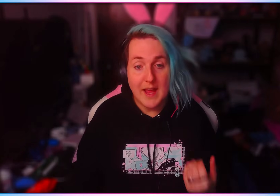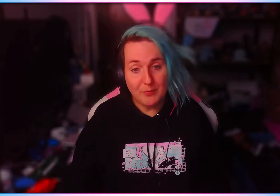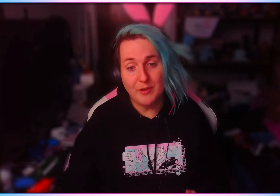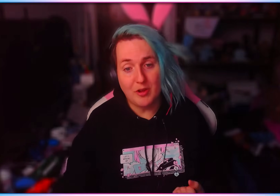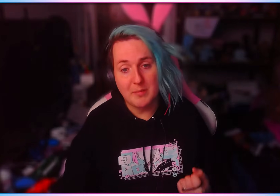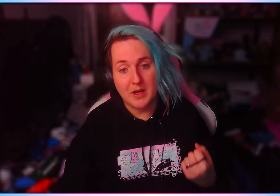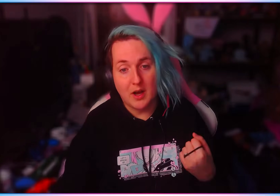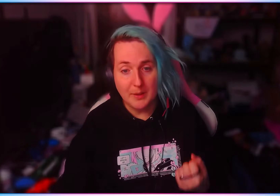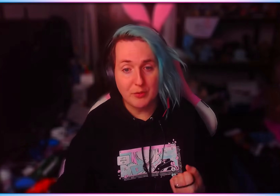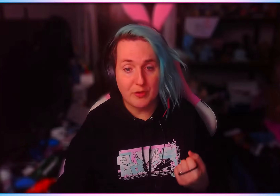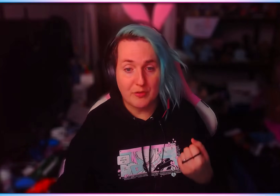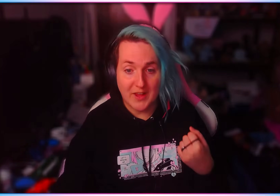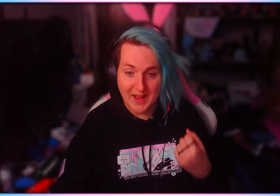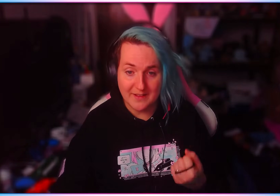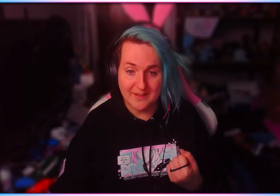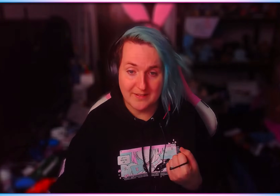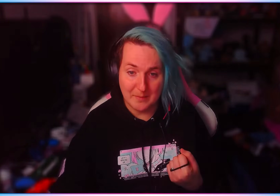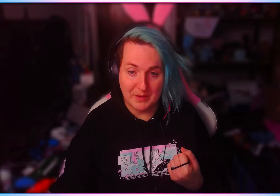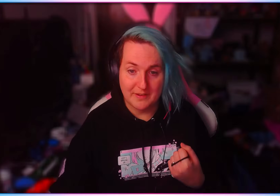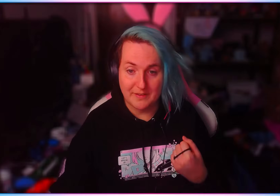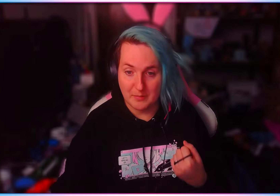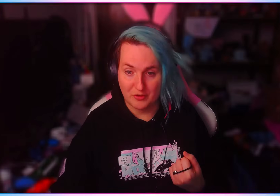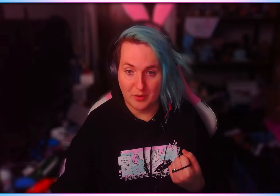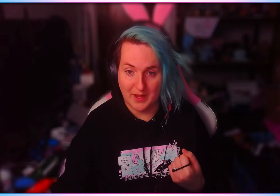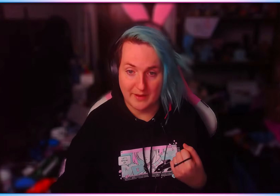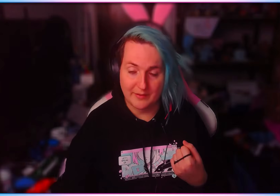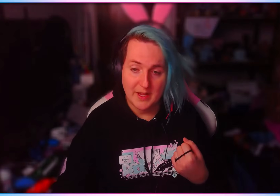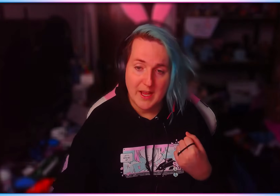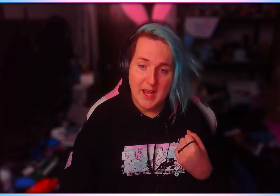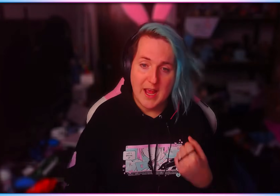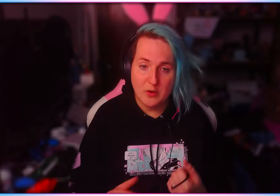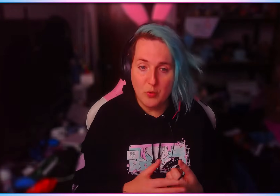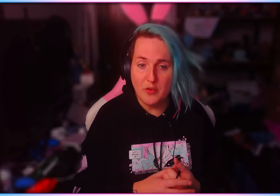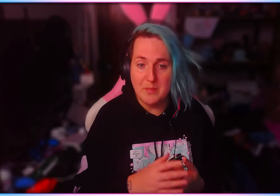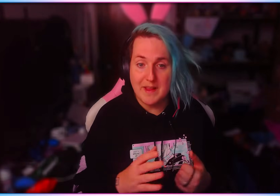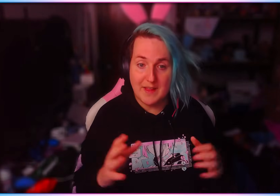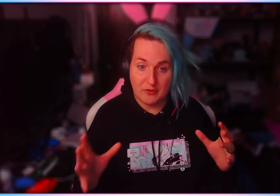Every summer I produce the Access-Ability Summer Showcase, and in order to make that